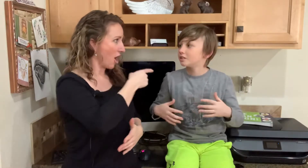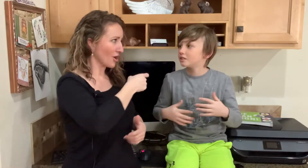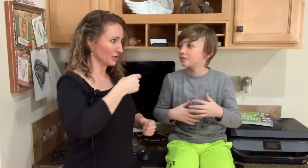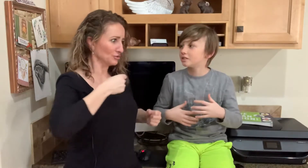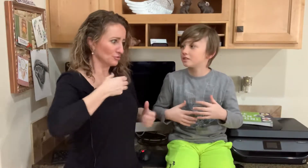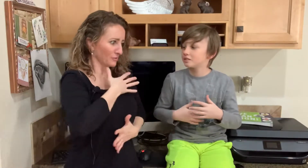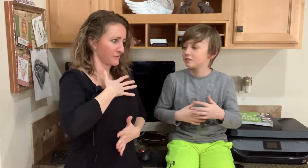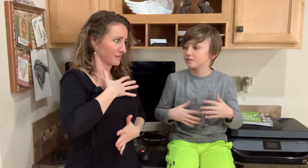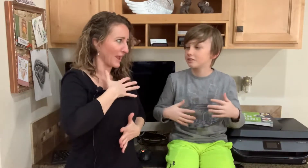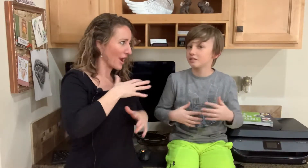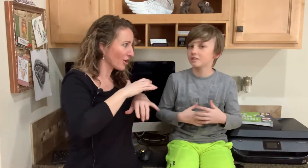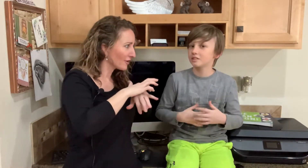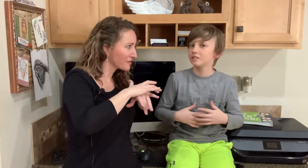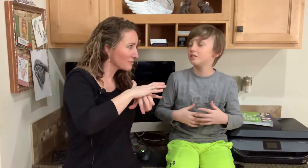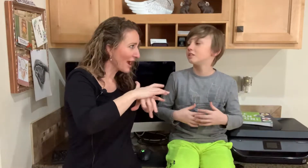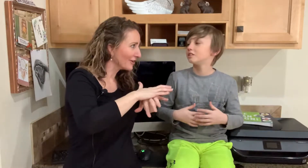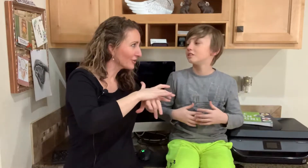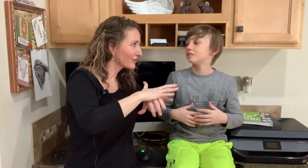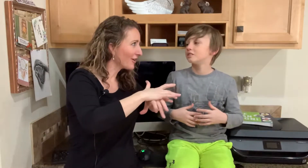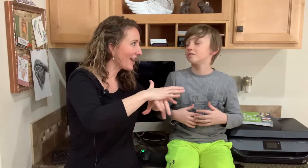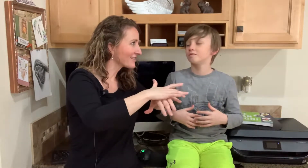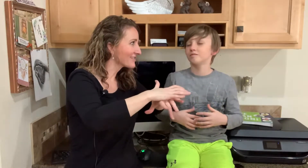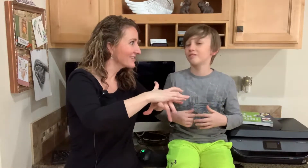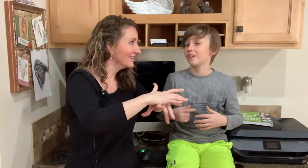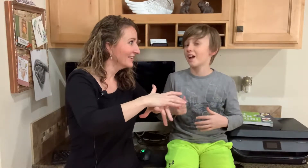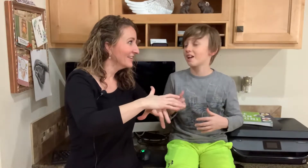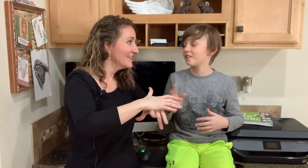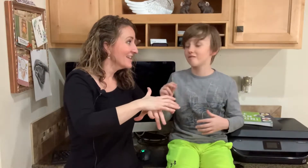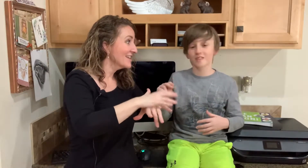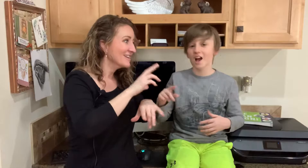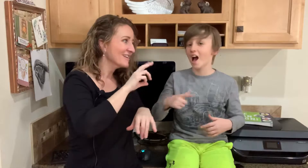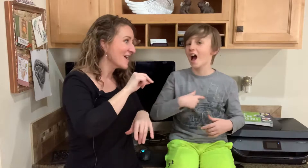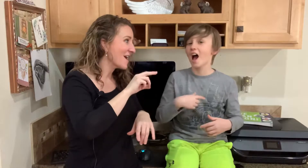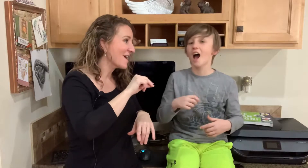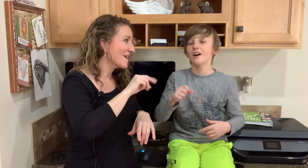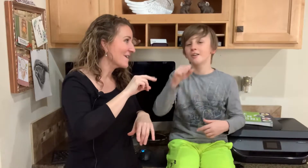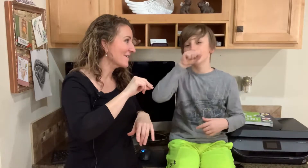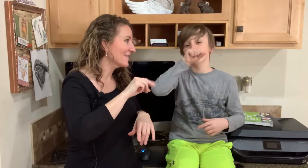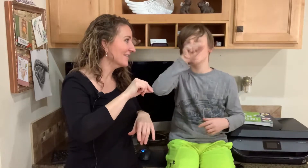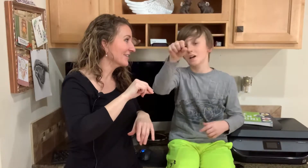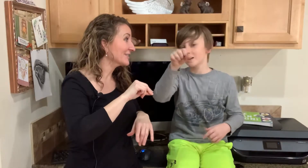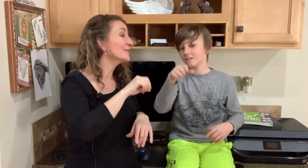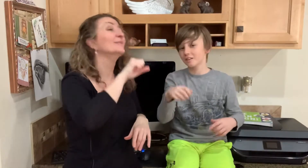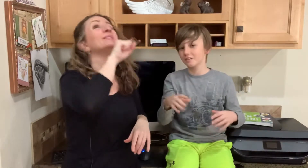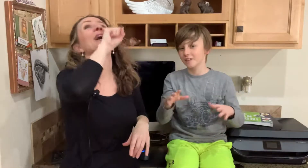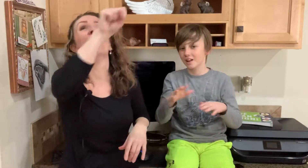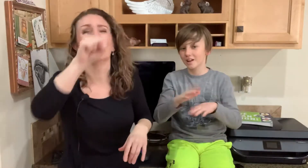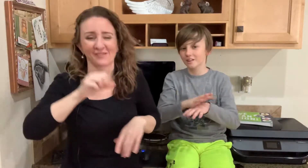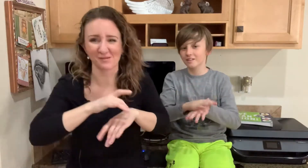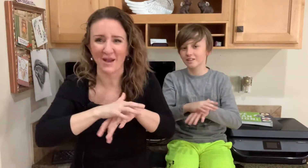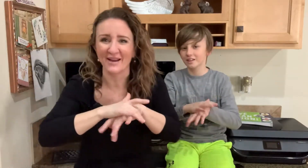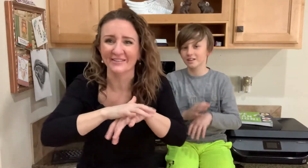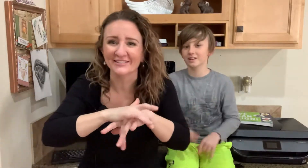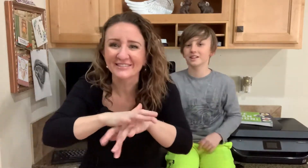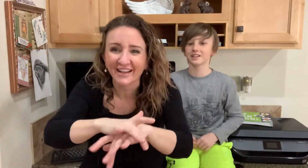Are you scared of spiders, Rex? No, you love spiders!